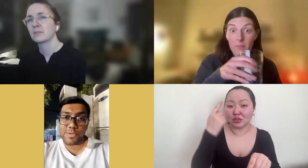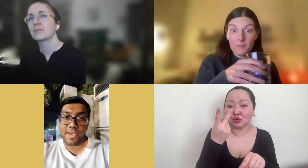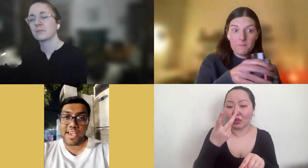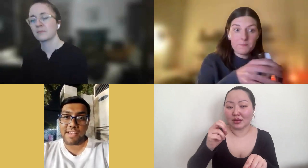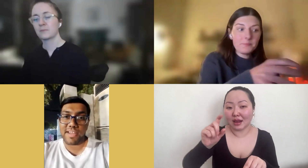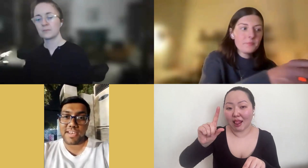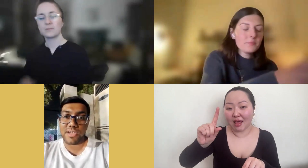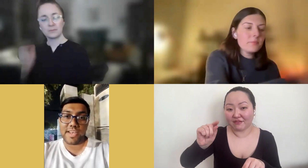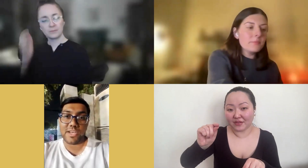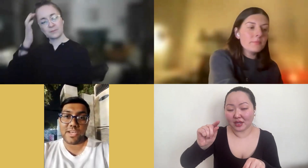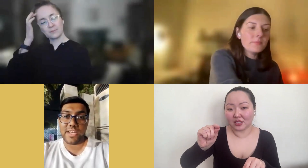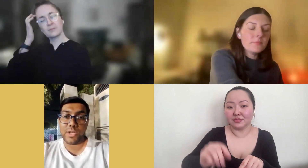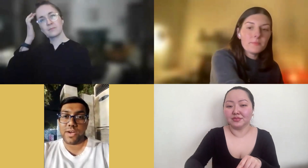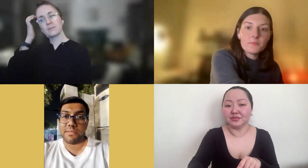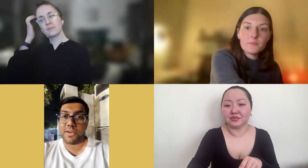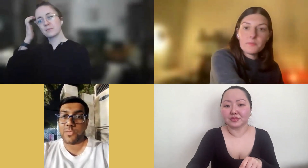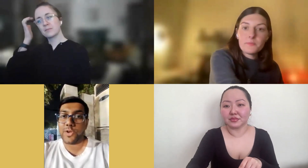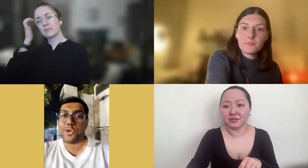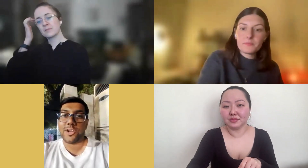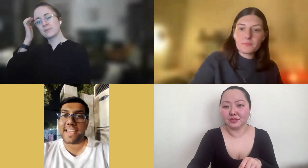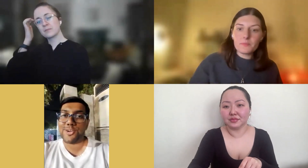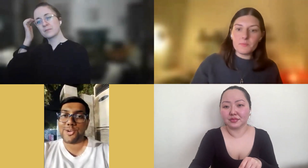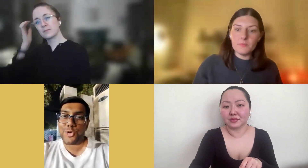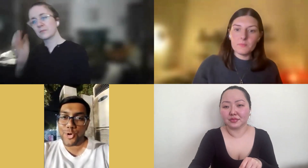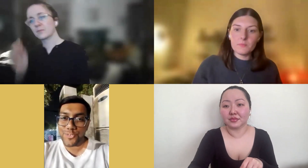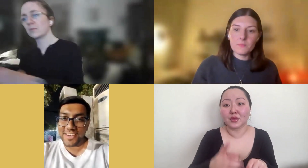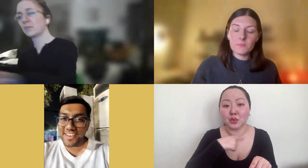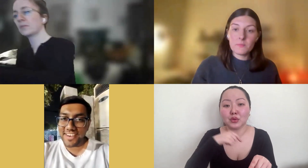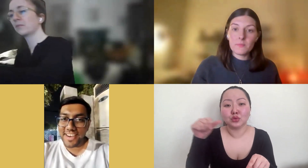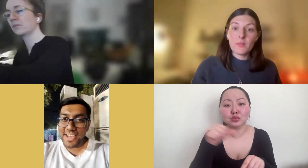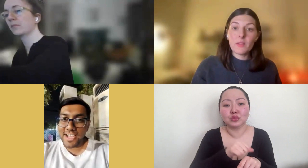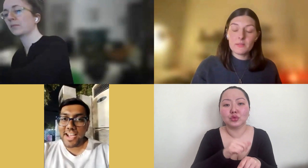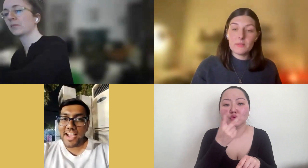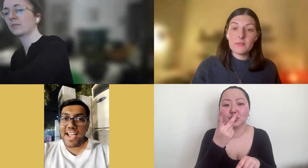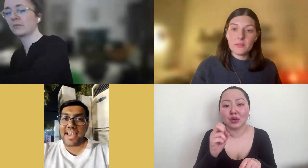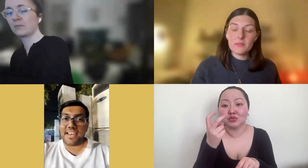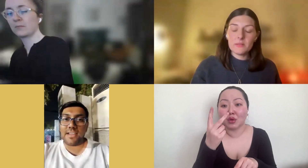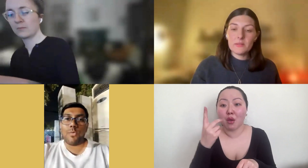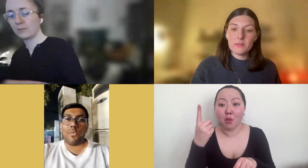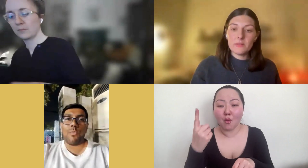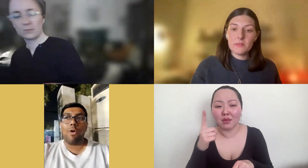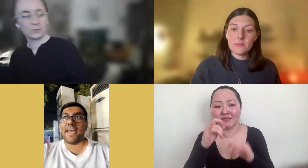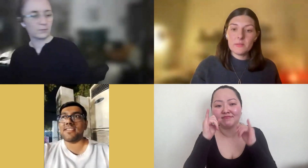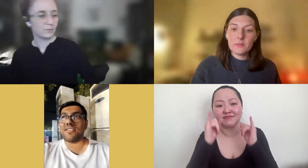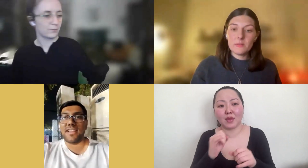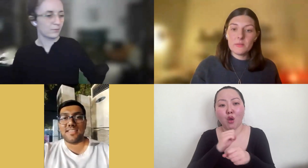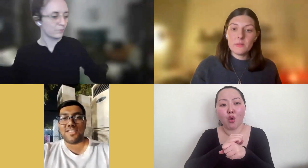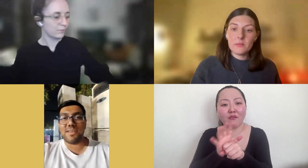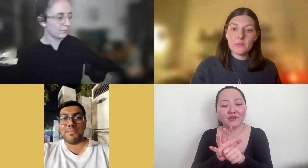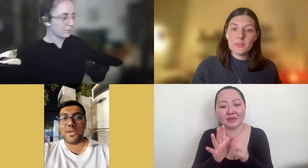Supposed to have one in 2021 but we could not have it, due to COVID. And what has transitioned